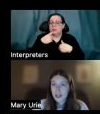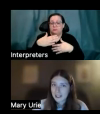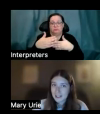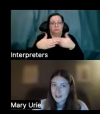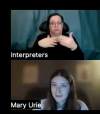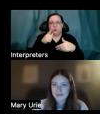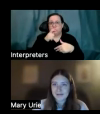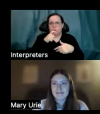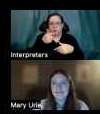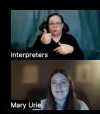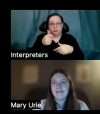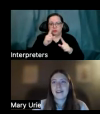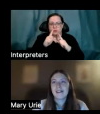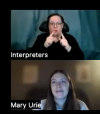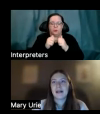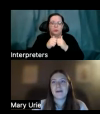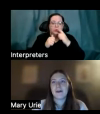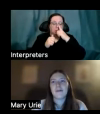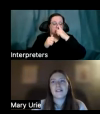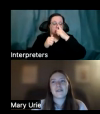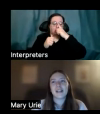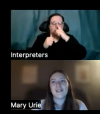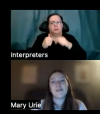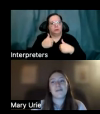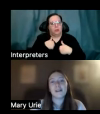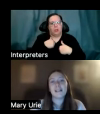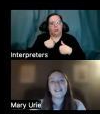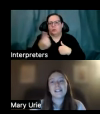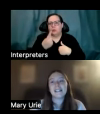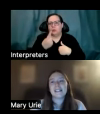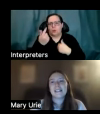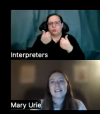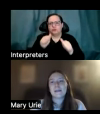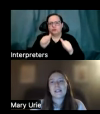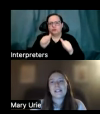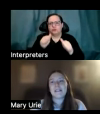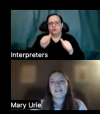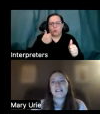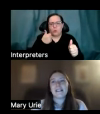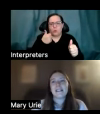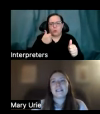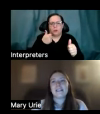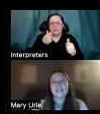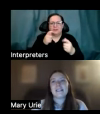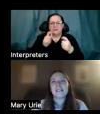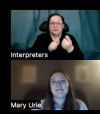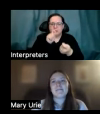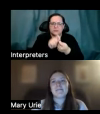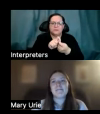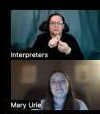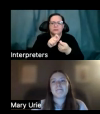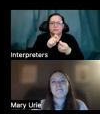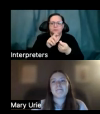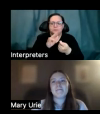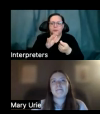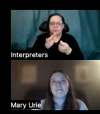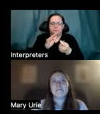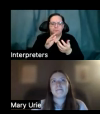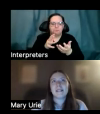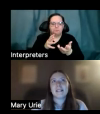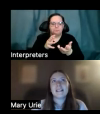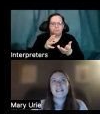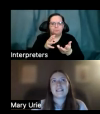talking to, I would always try to avoid specific anything